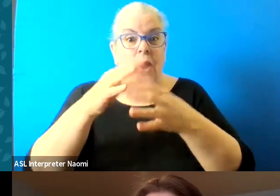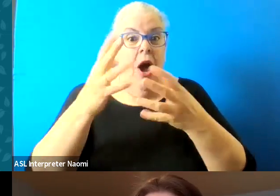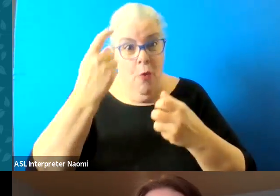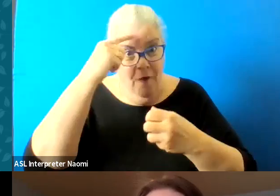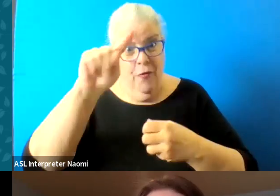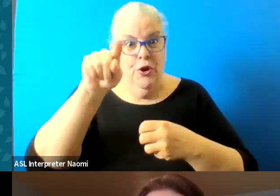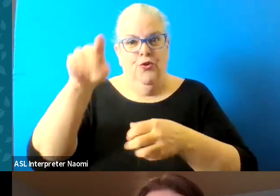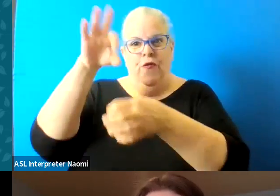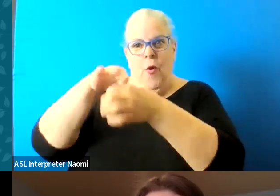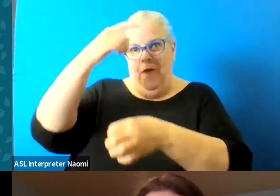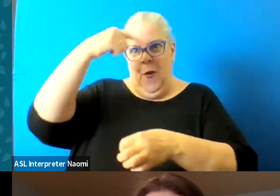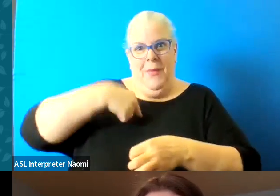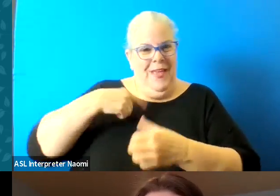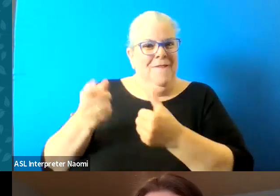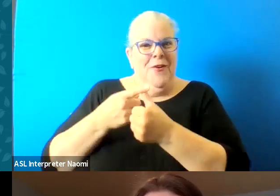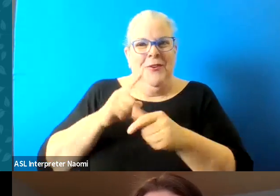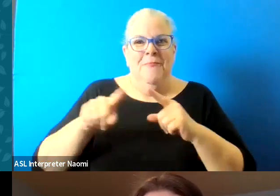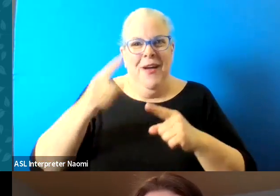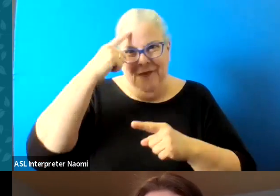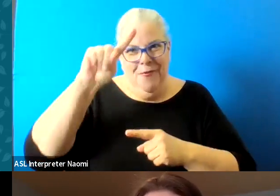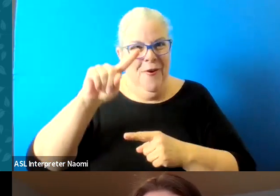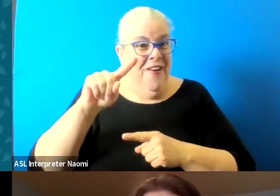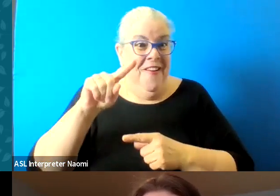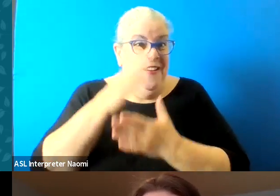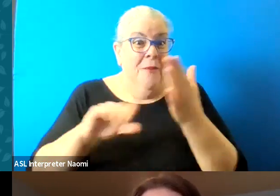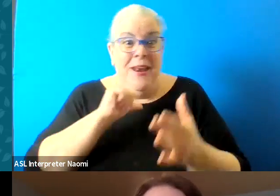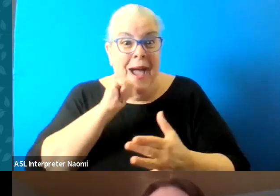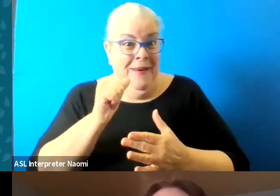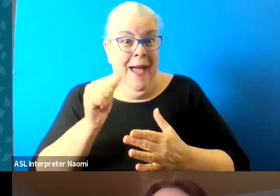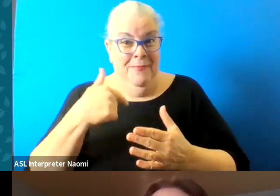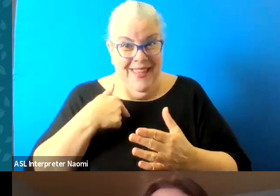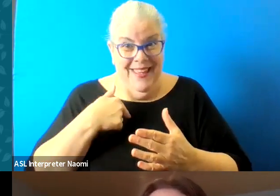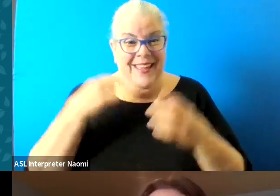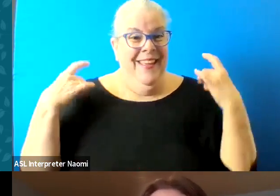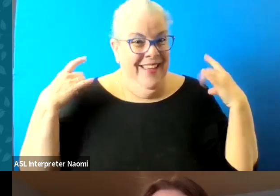But my opponent, you should vote for her if I am not your first choice.